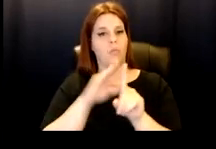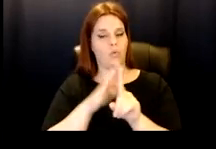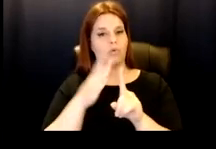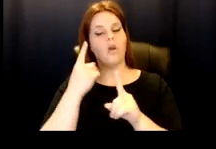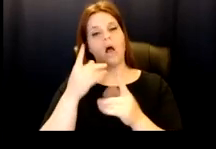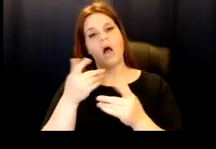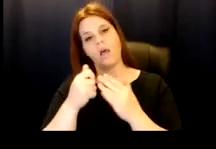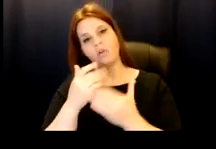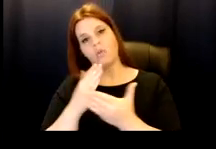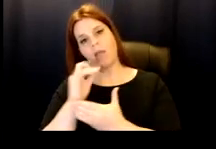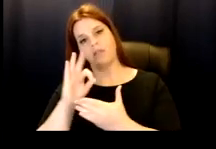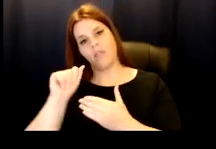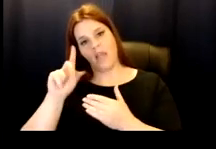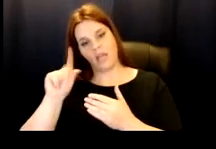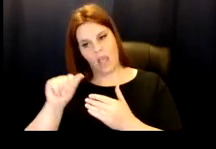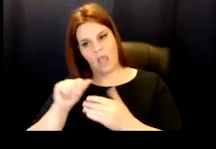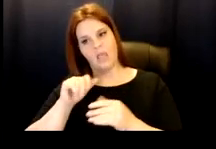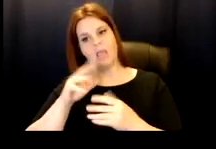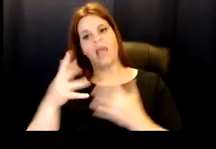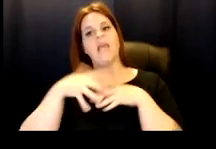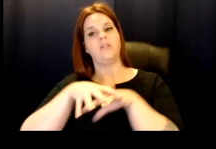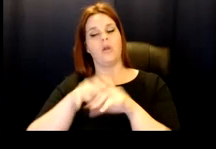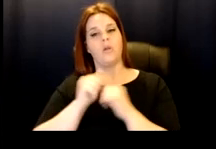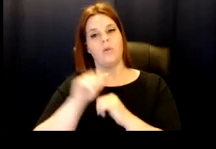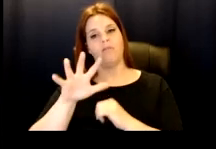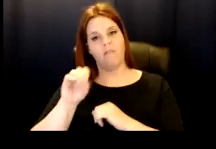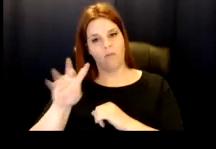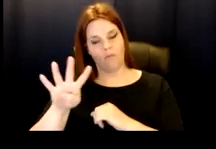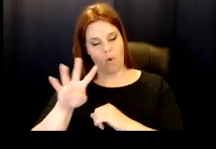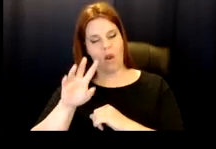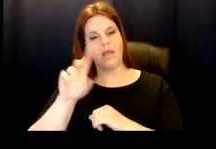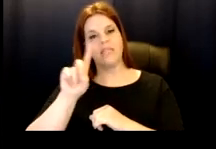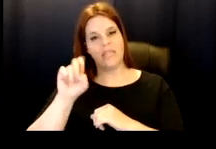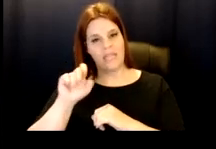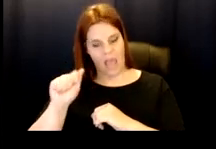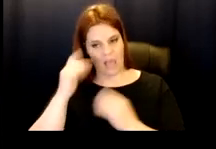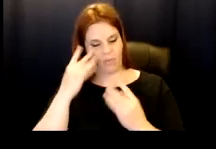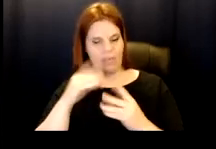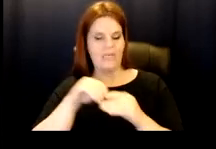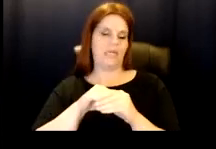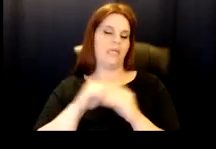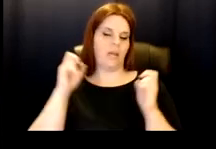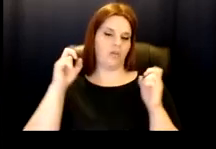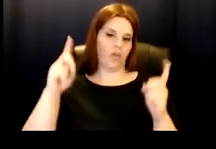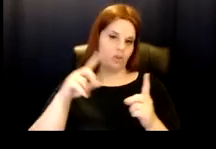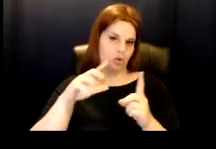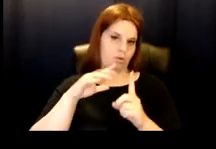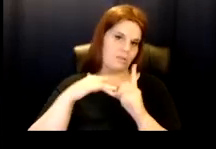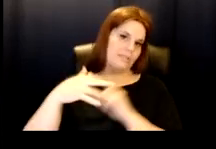ADA and integrating this with 504 and IDEA information in an educational setting. The